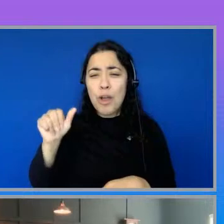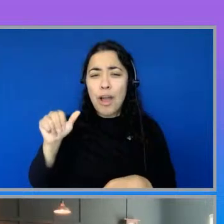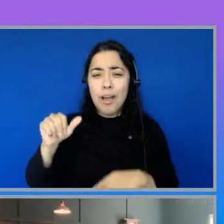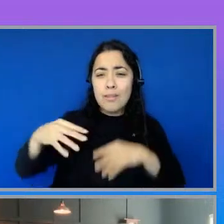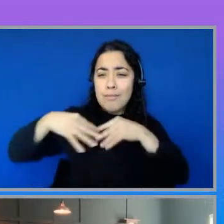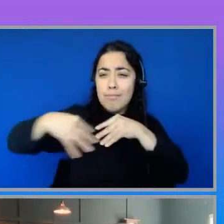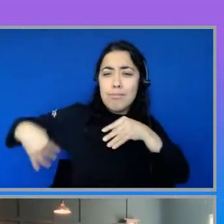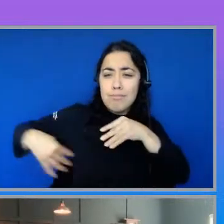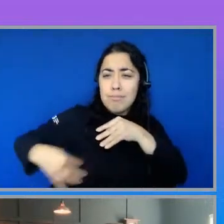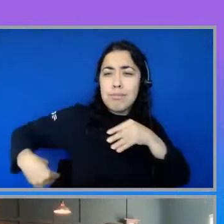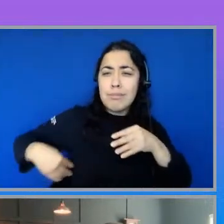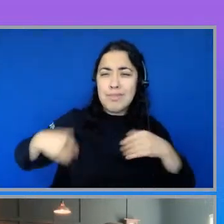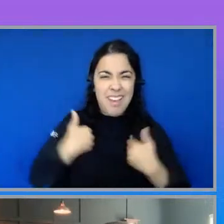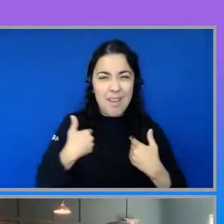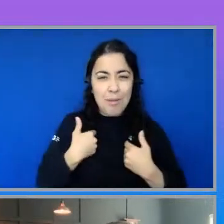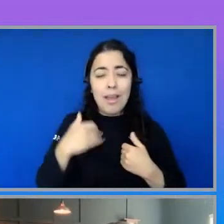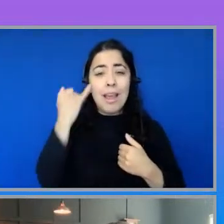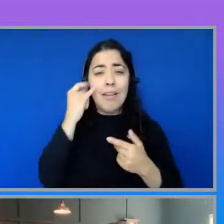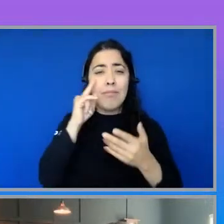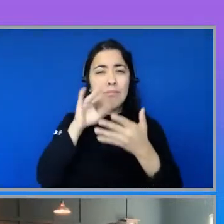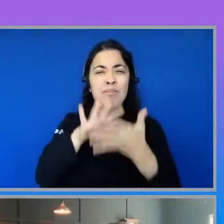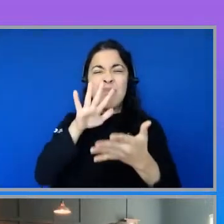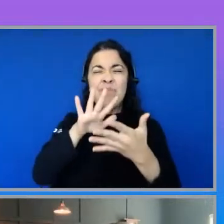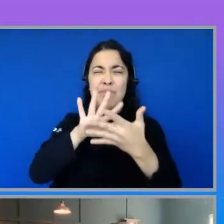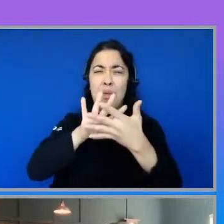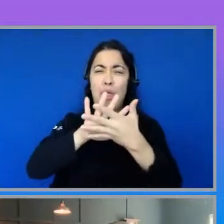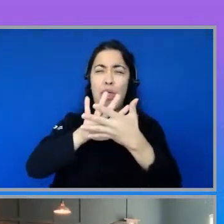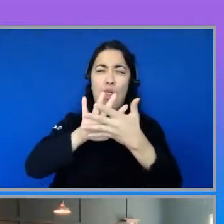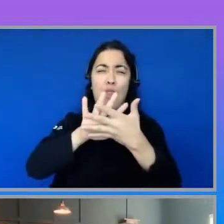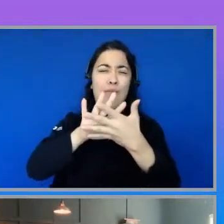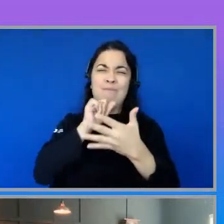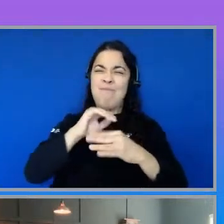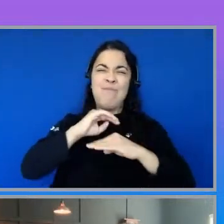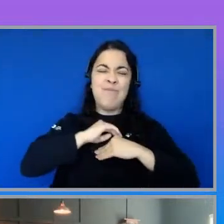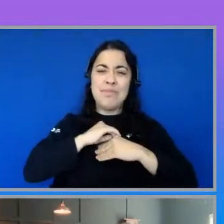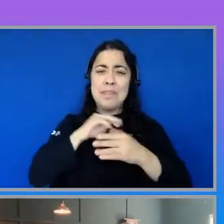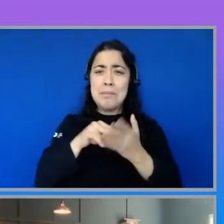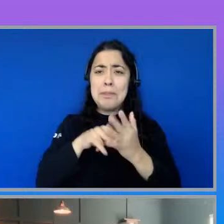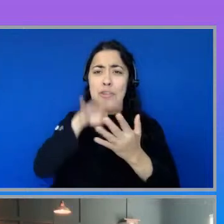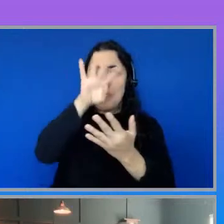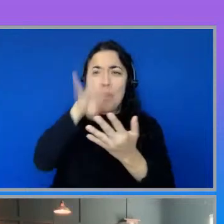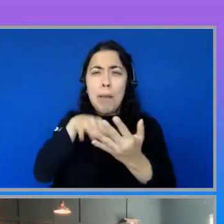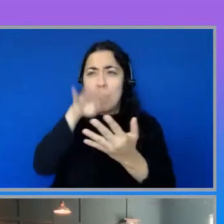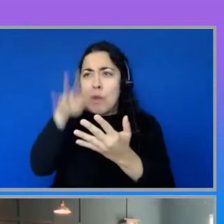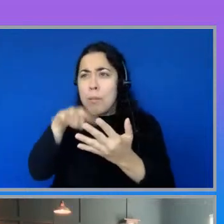the contrast is really poor and low, you can't see those stripes